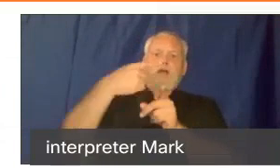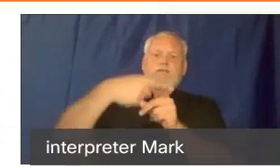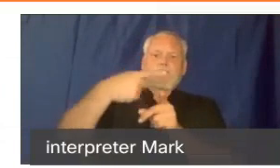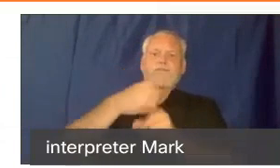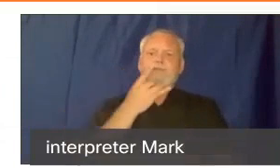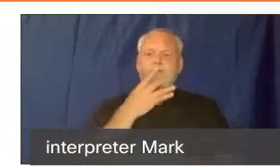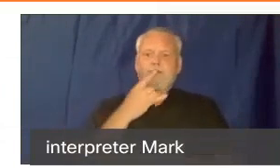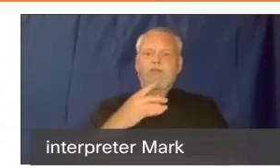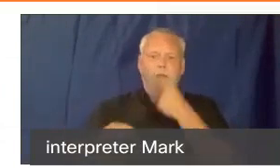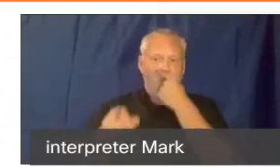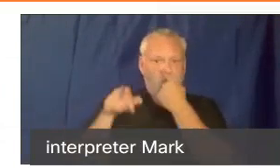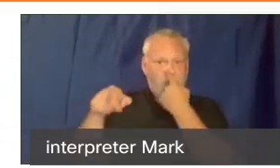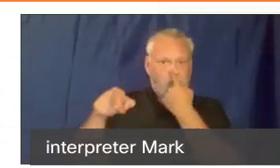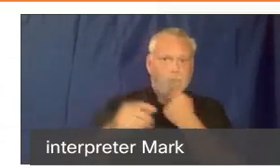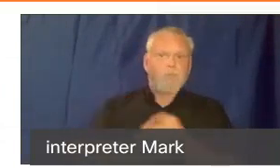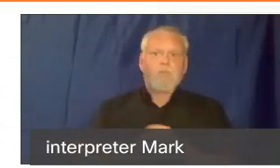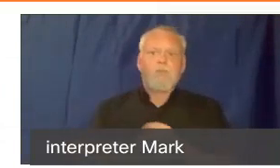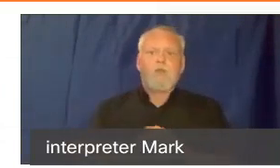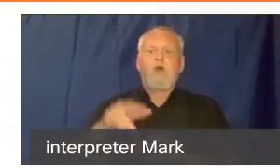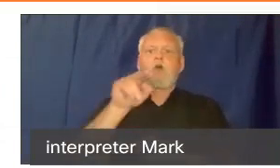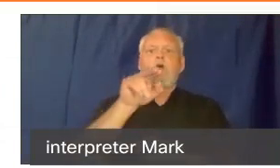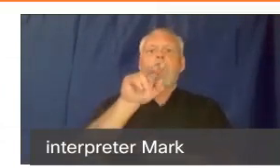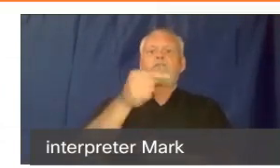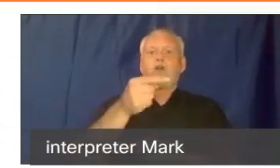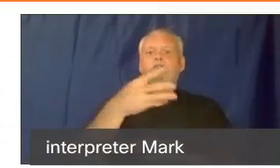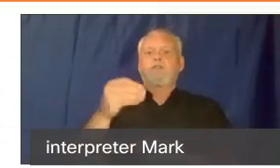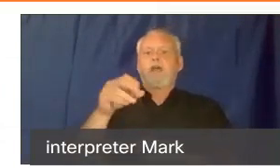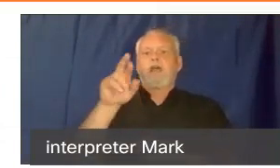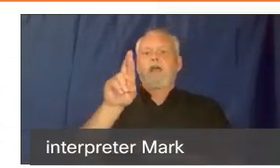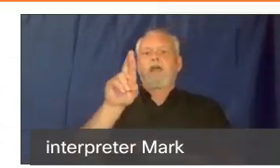Um, this signal was originally planned to be constructed with the rest of this project.